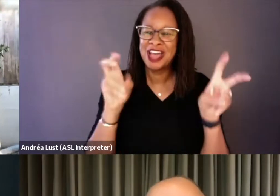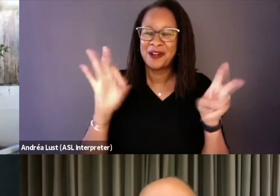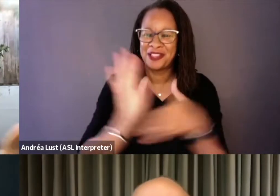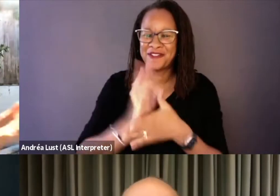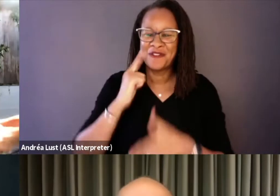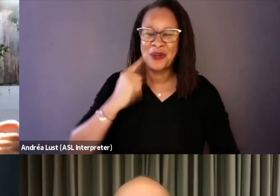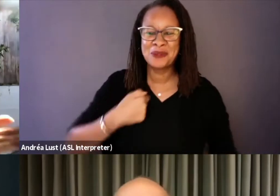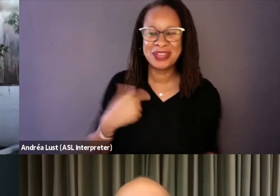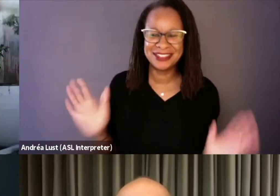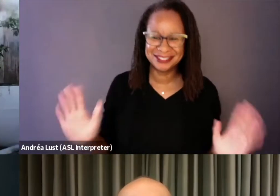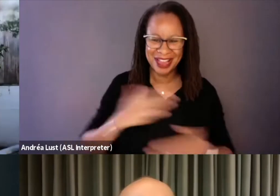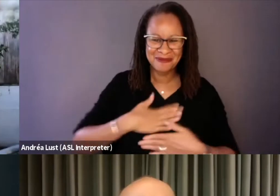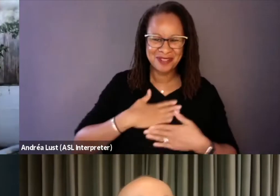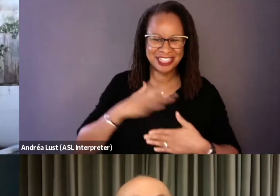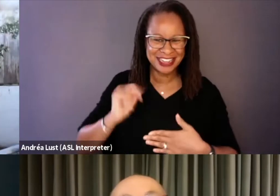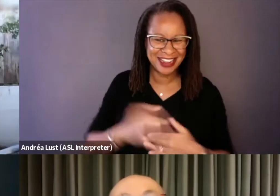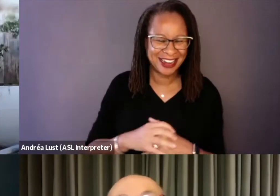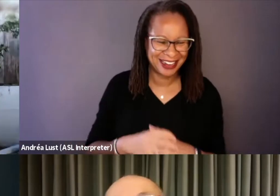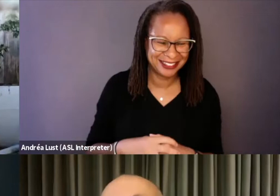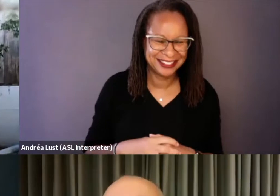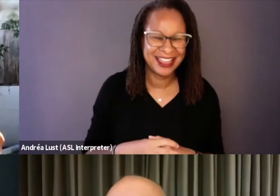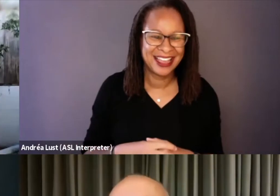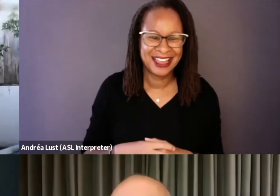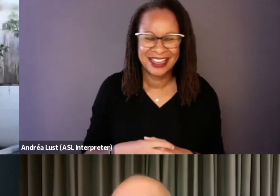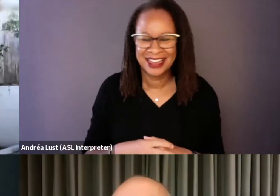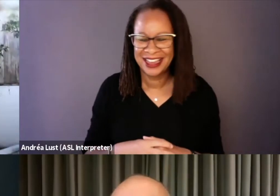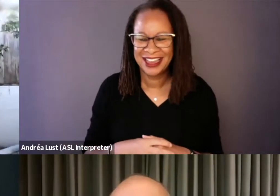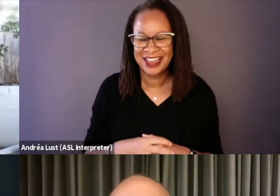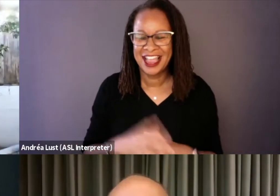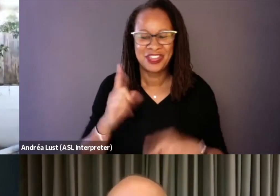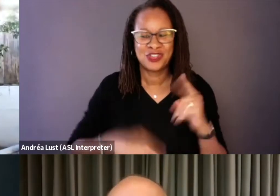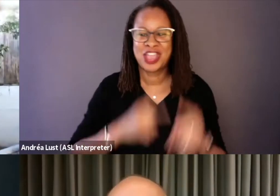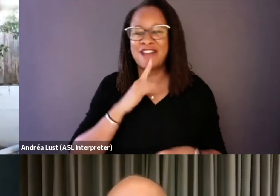I appreciate you doing that for me. You can't really say it with asterix. Can you?